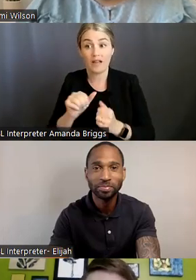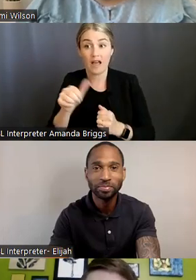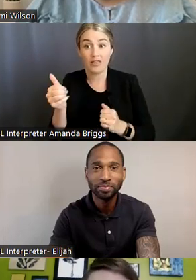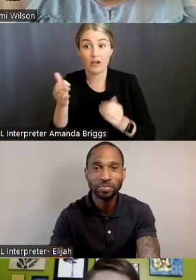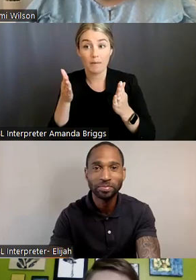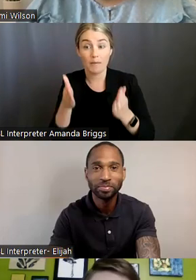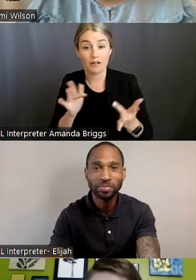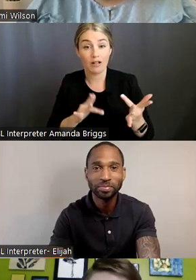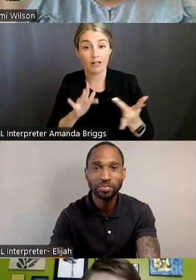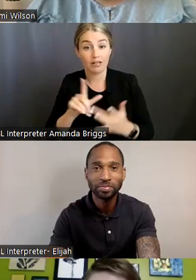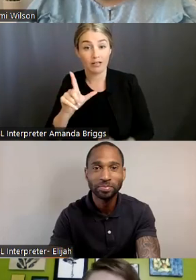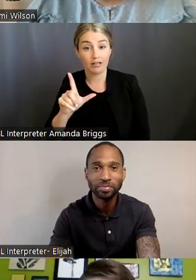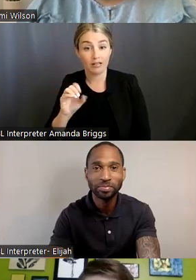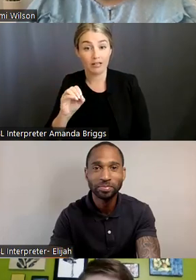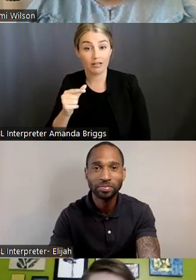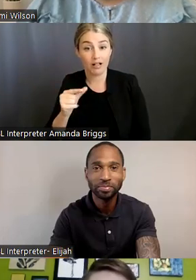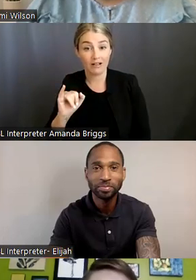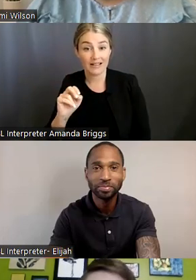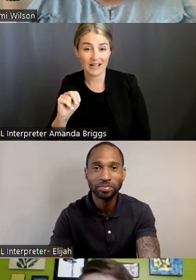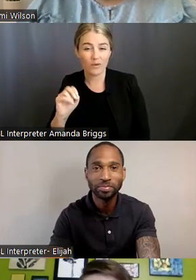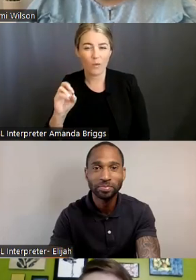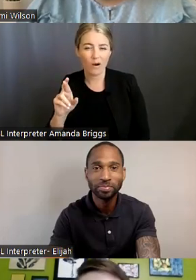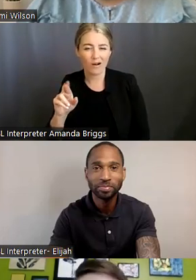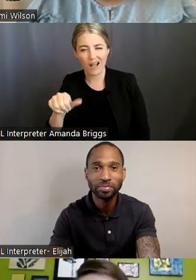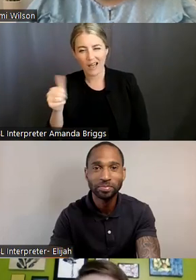multiple people sharing a screen, if you could let us know that in the chat, that's really